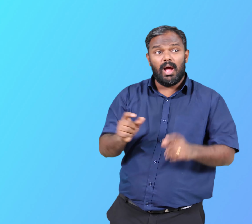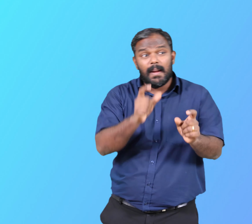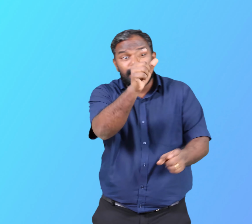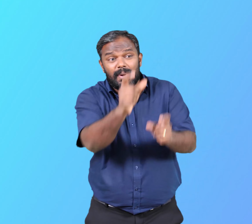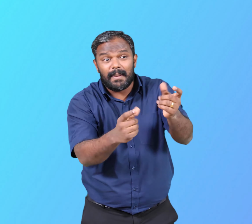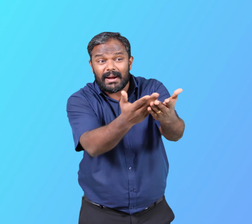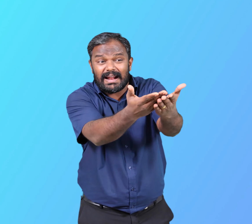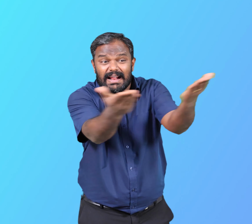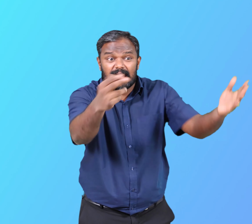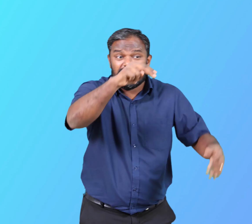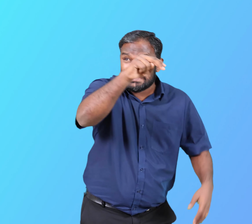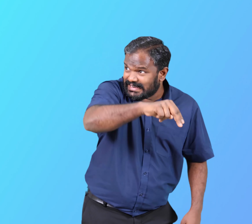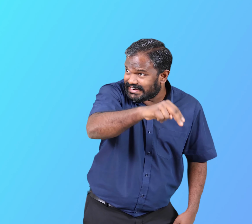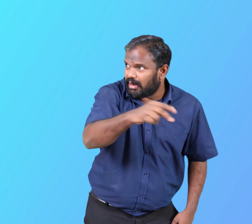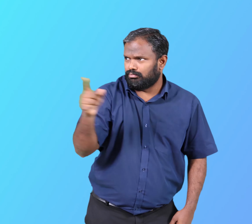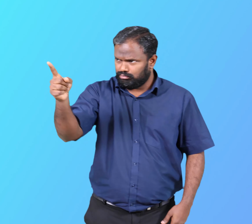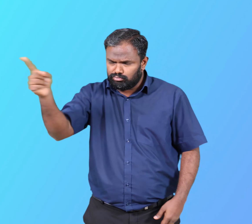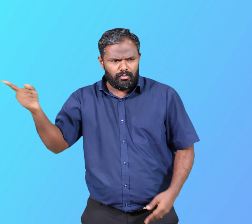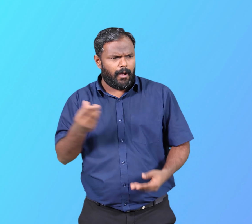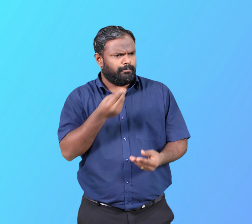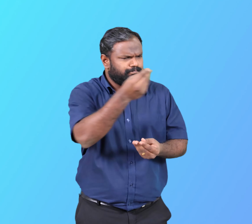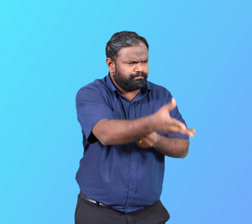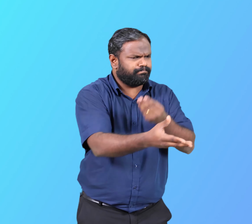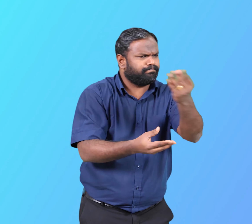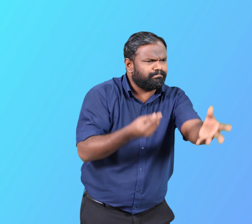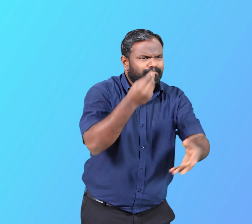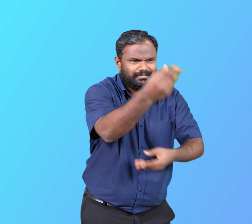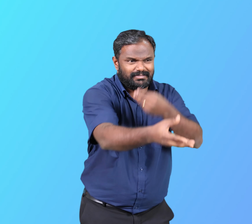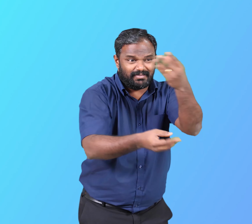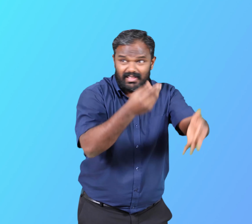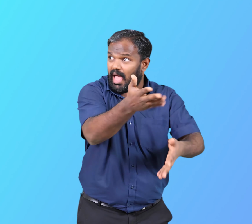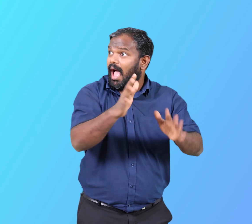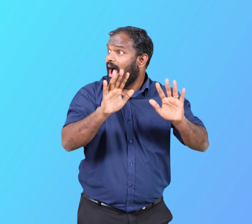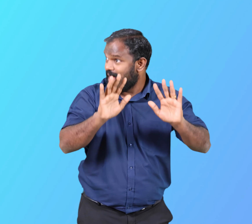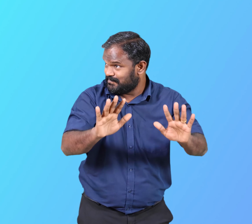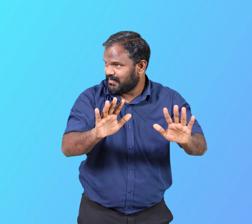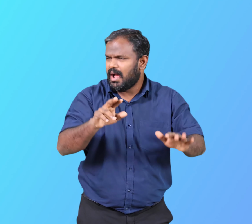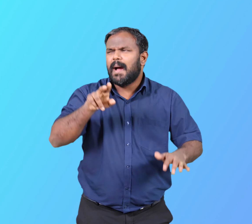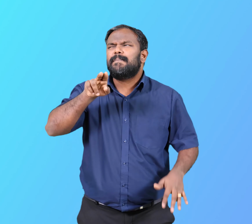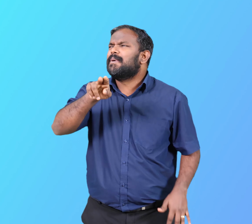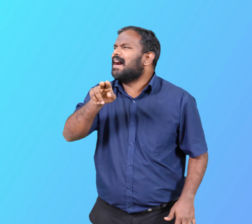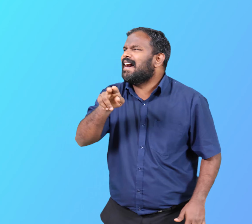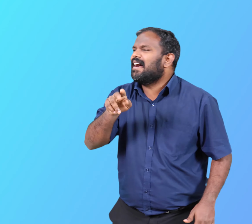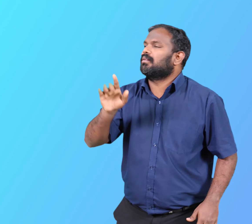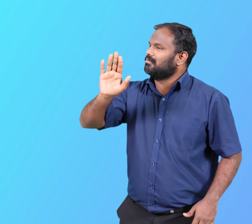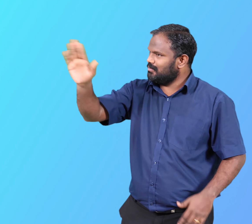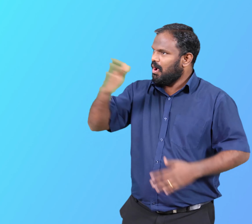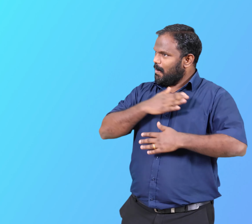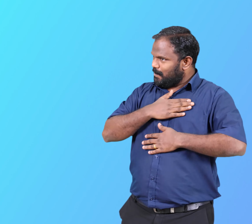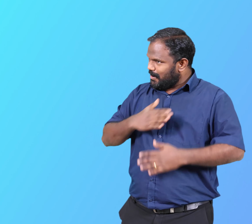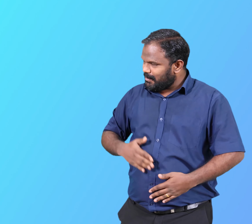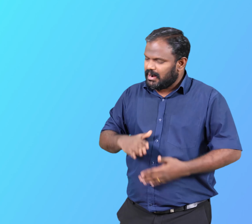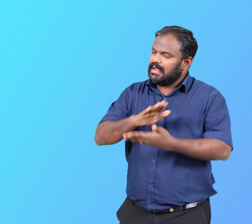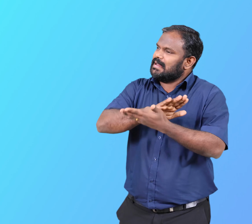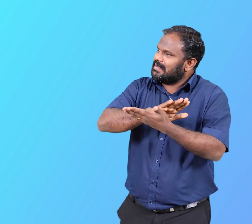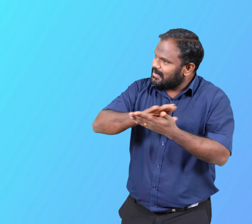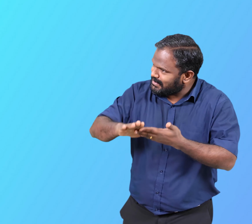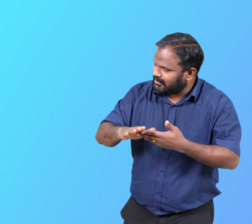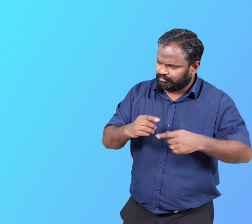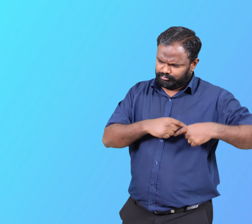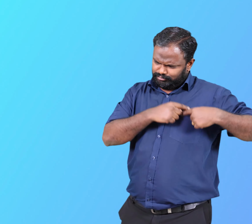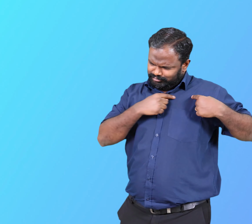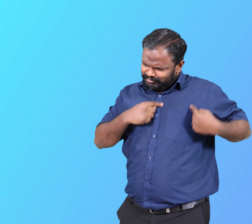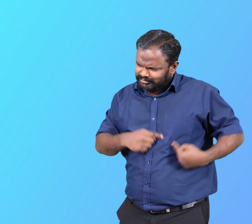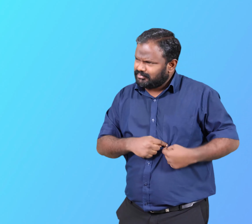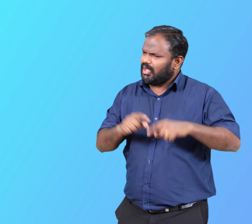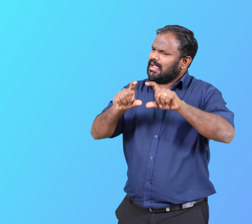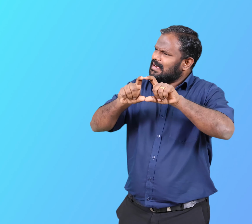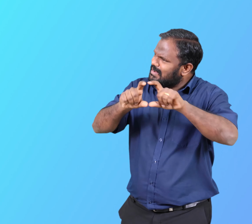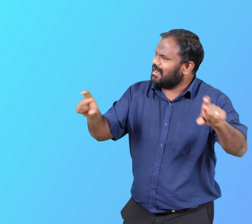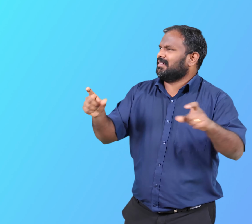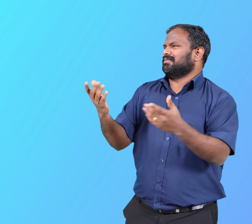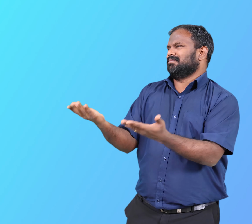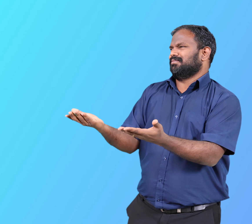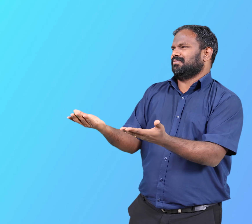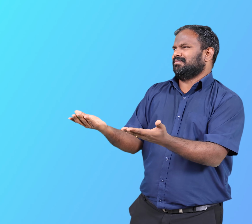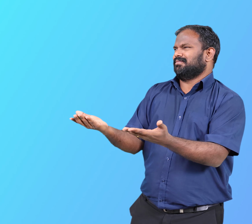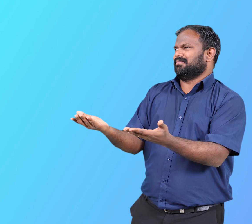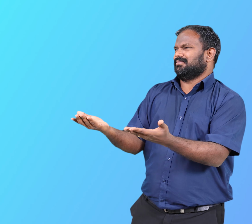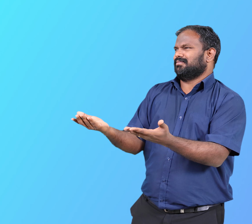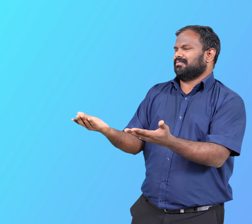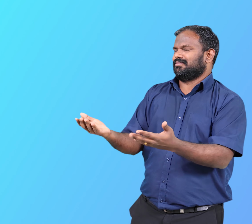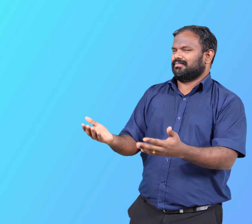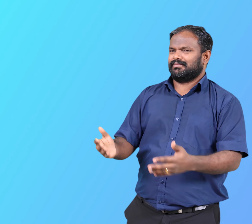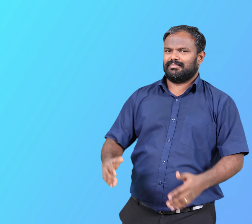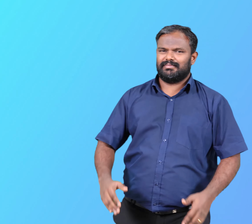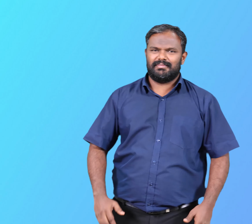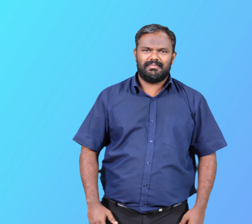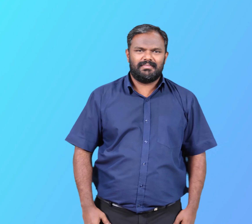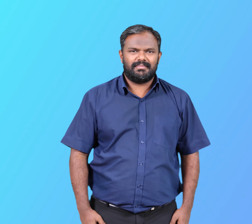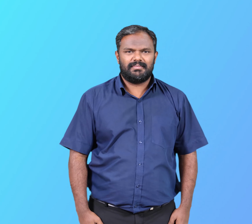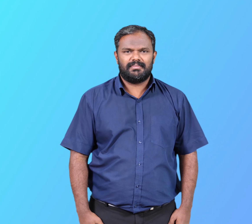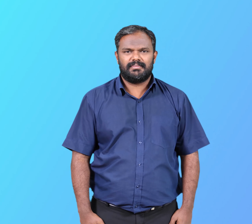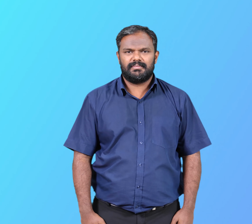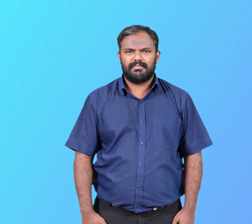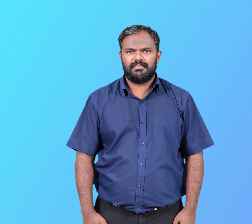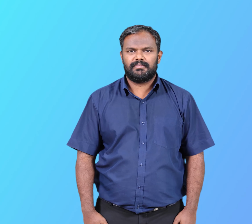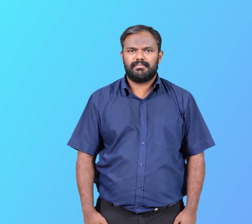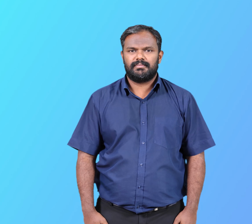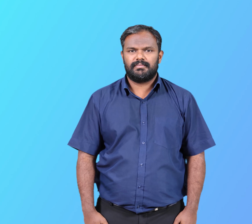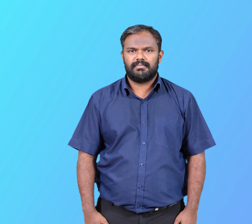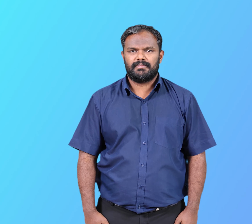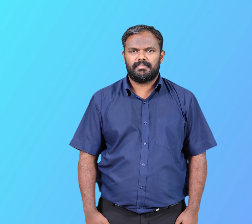So pay attention to what is inside. Give to the people who need help. Then you will be fully clean.